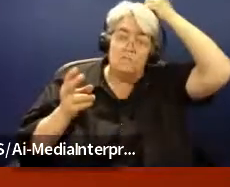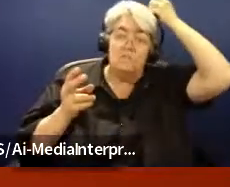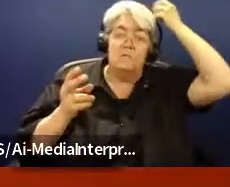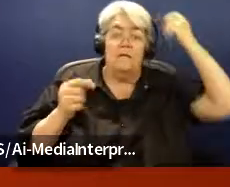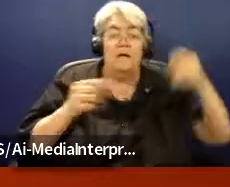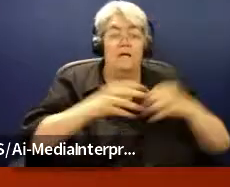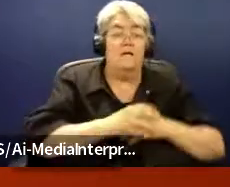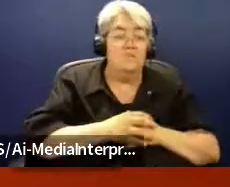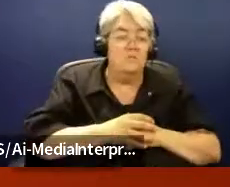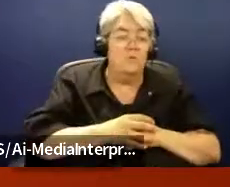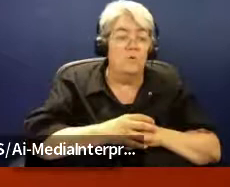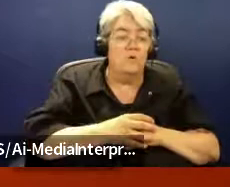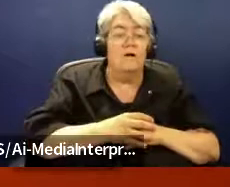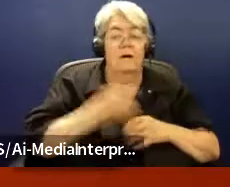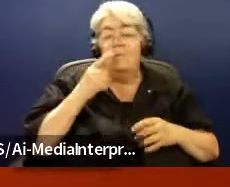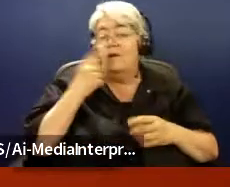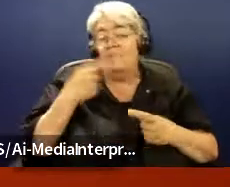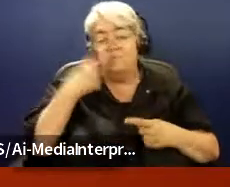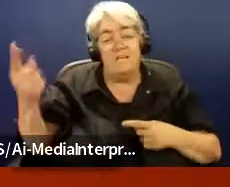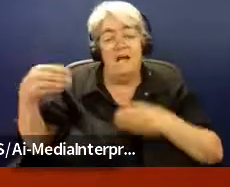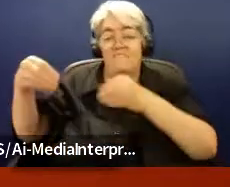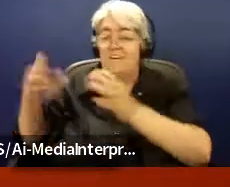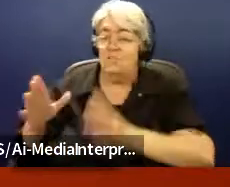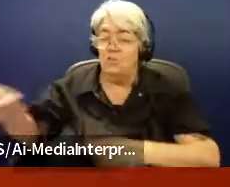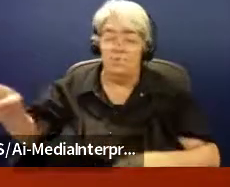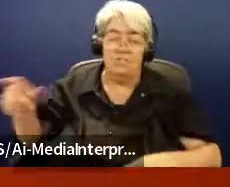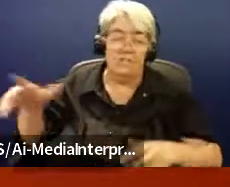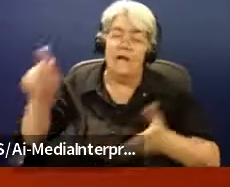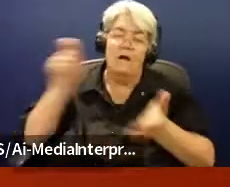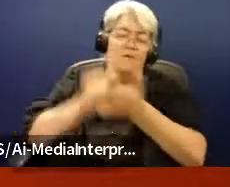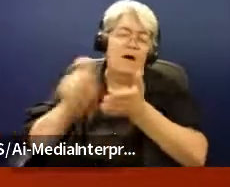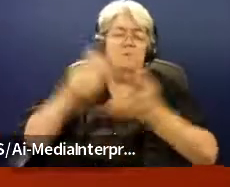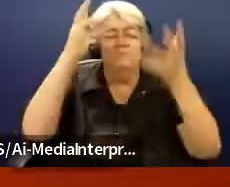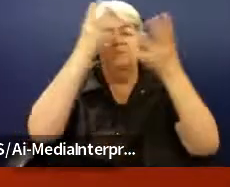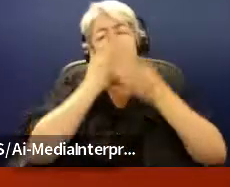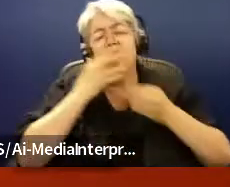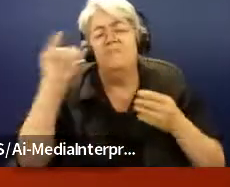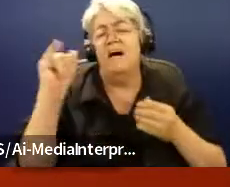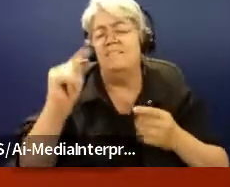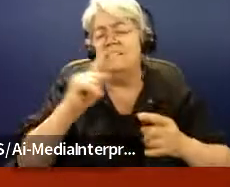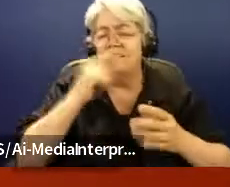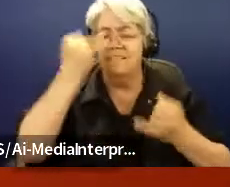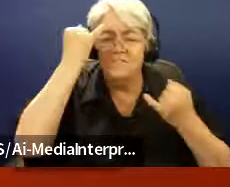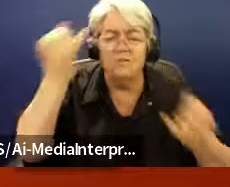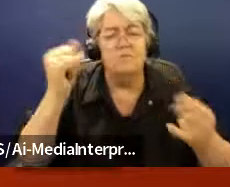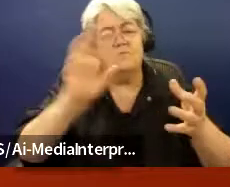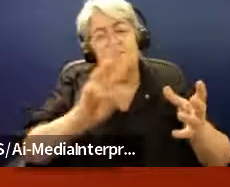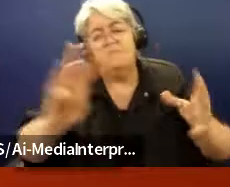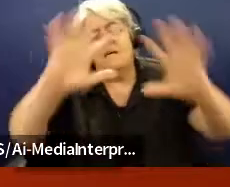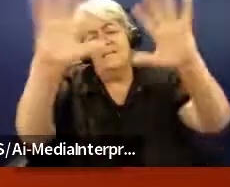the whole surveys has to be keyboard navigable, not just being able to navigate around it but being able to use full